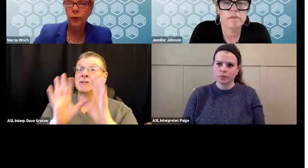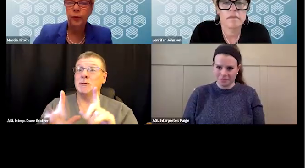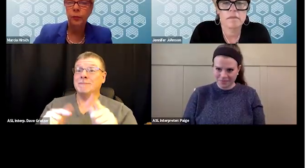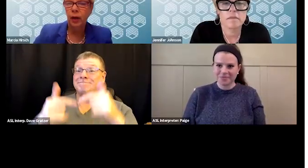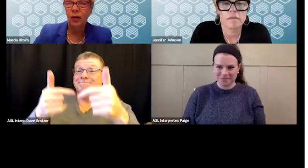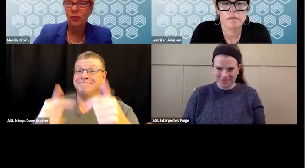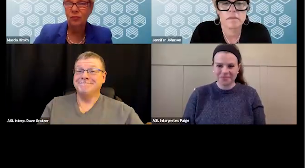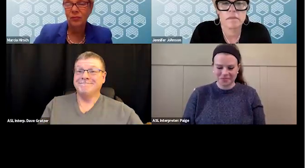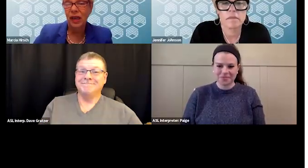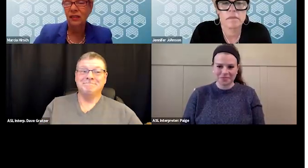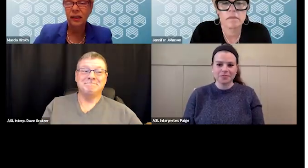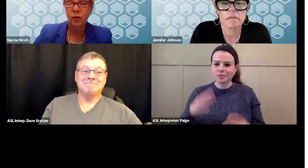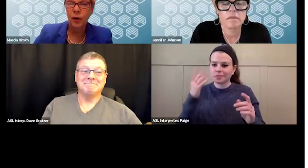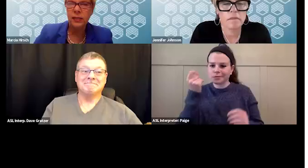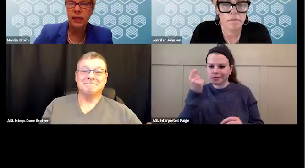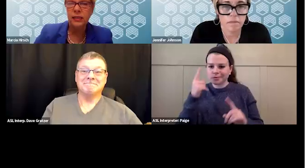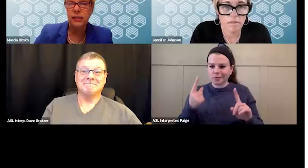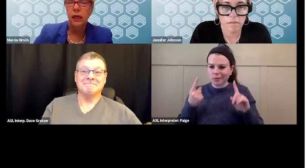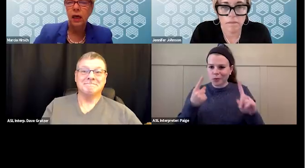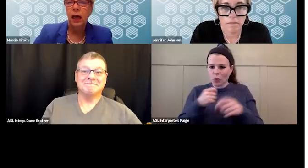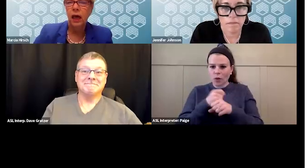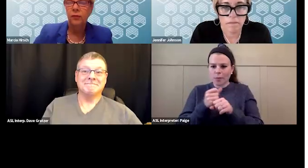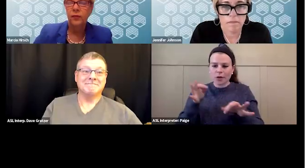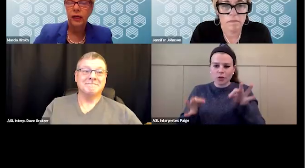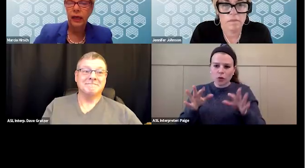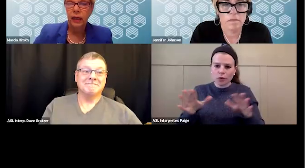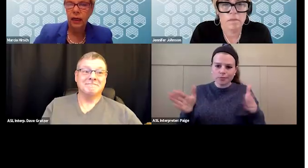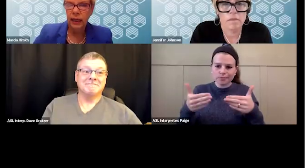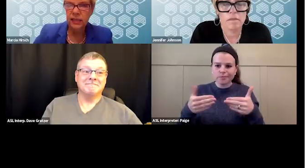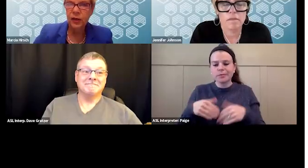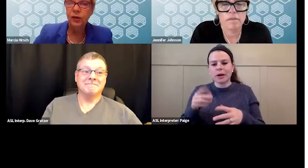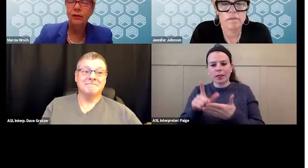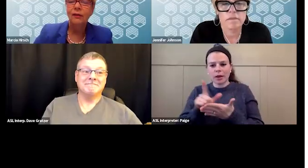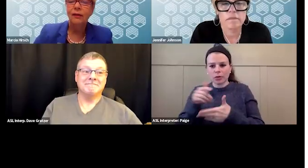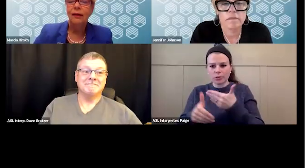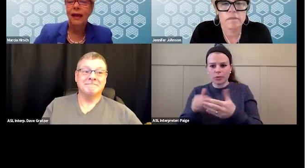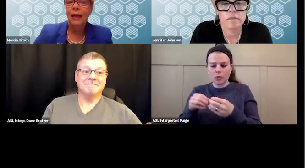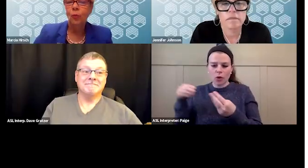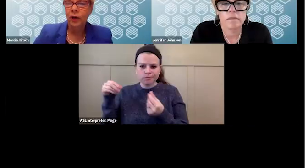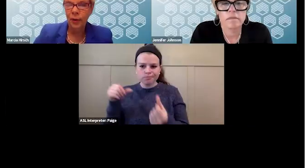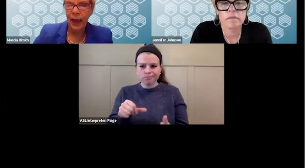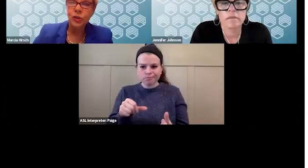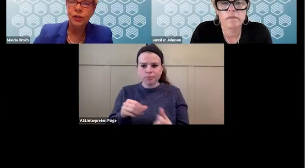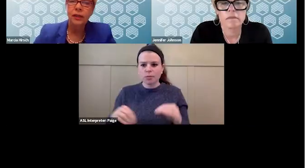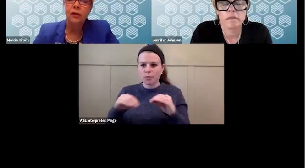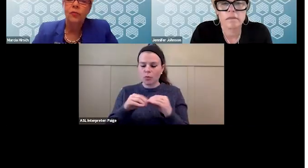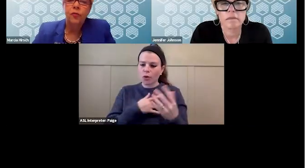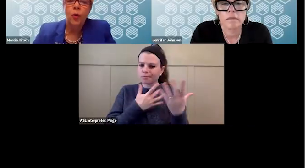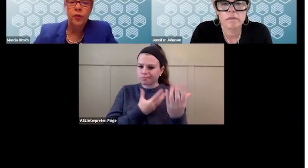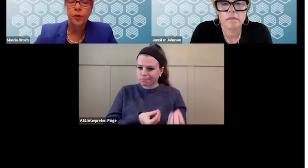courtroom, um, and the legal process, uh, easier and more compassionate for